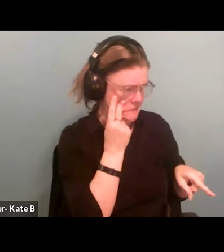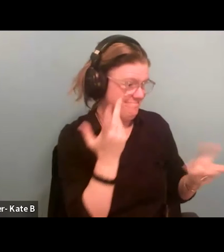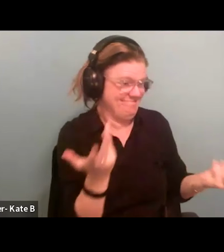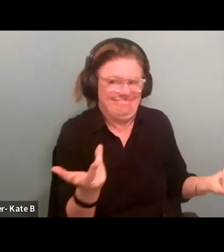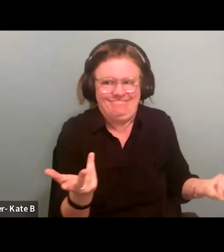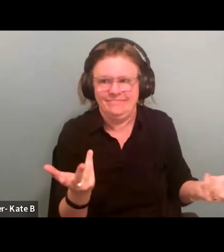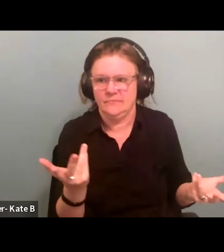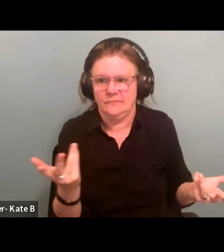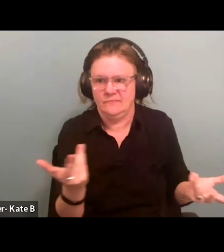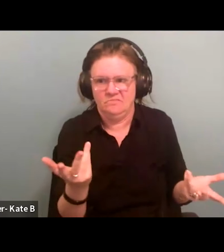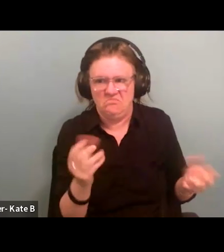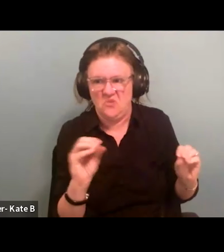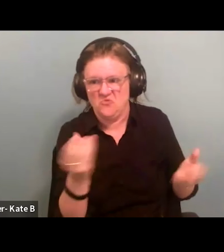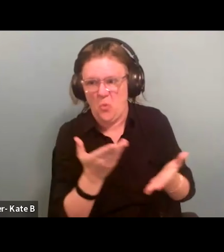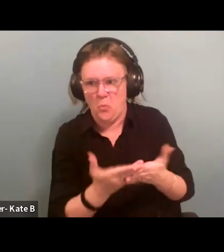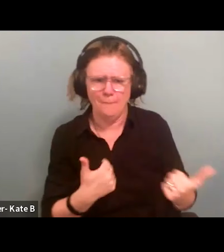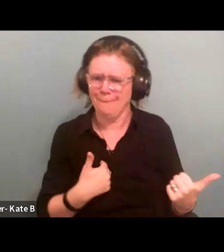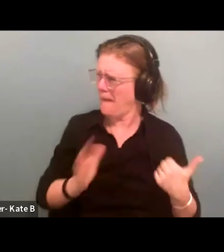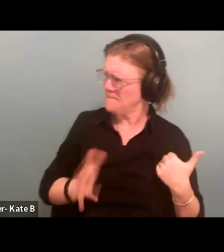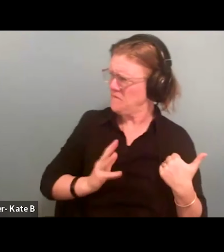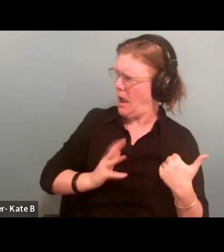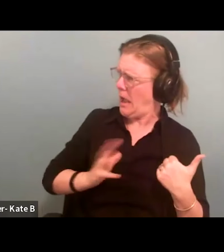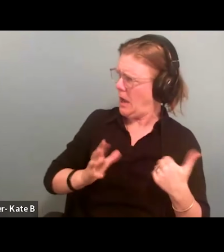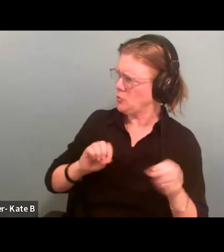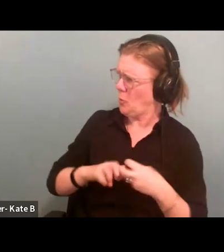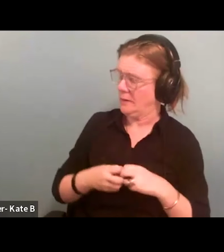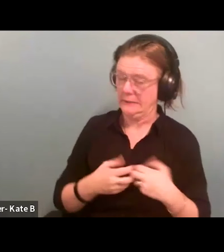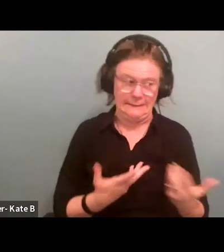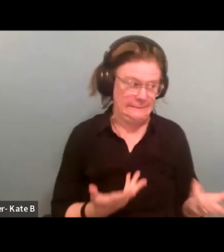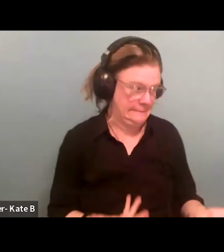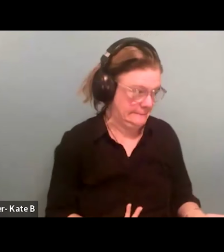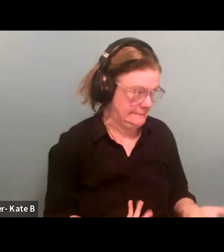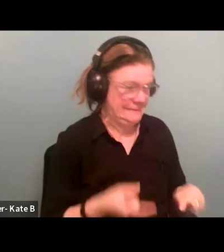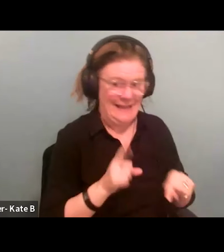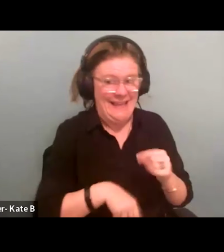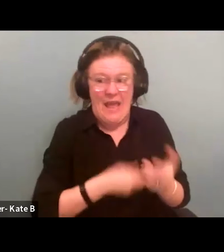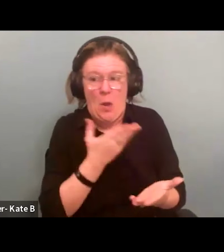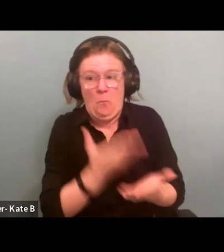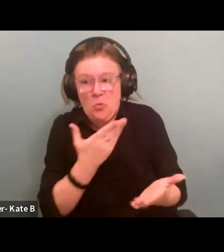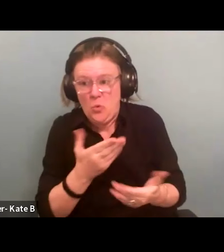It's he said/she said, or something happened that we can't go out and remedy.